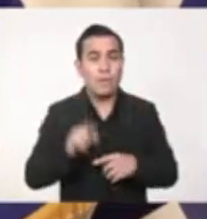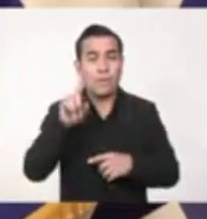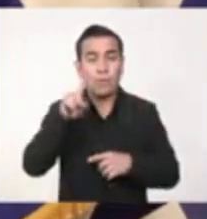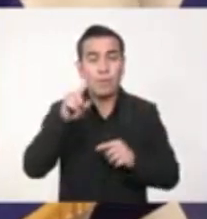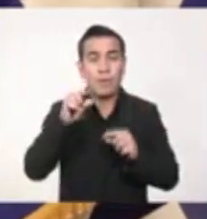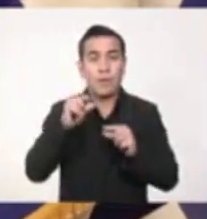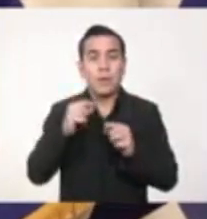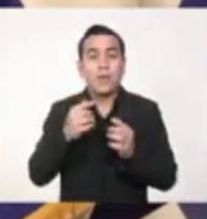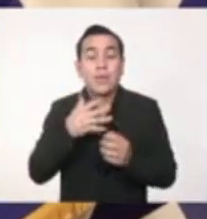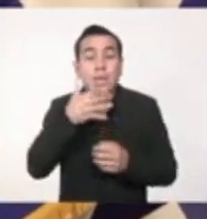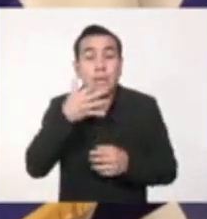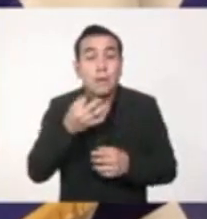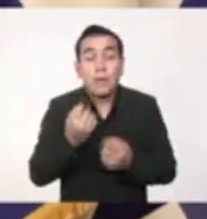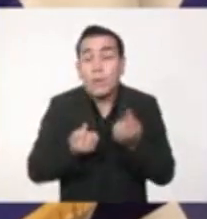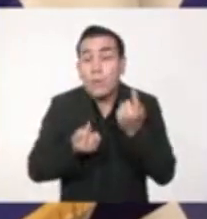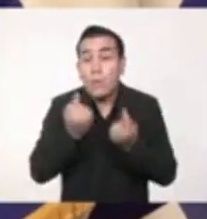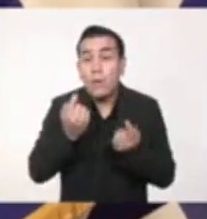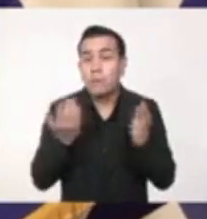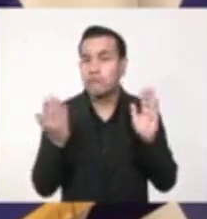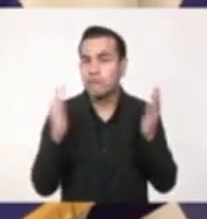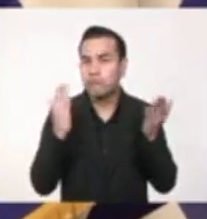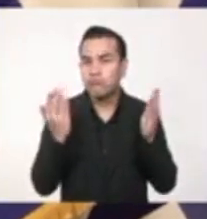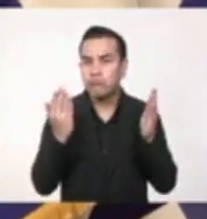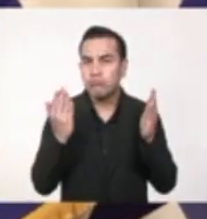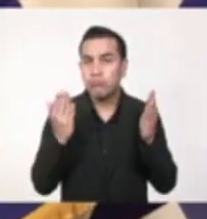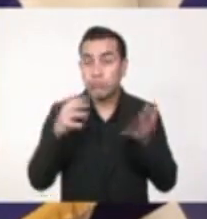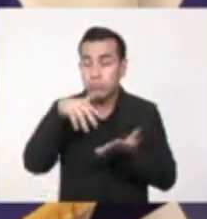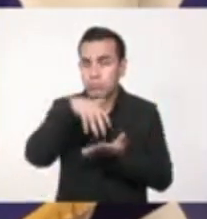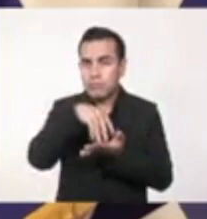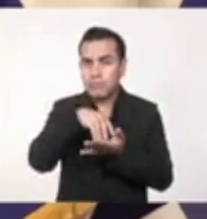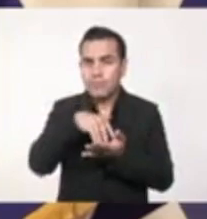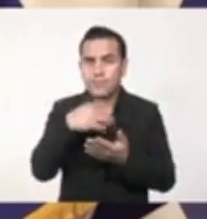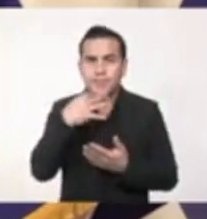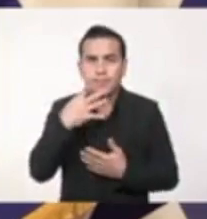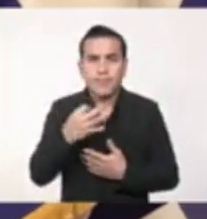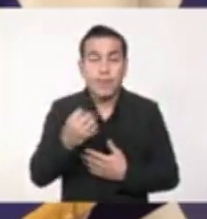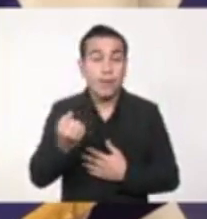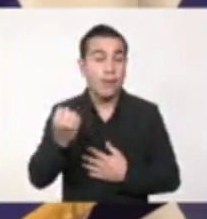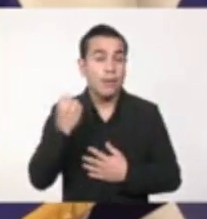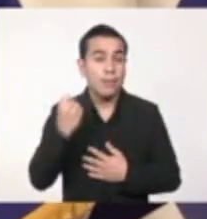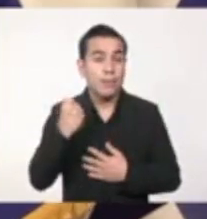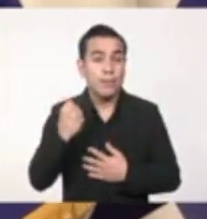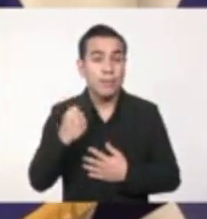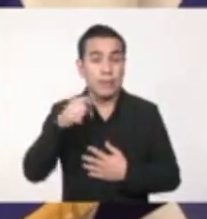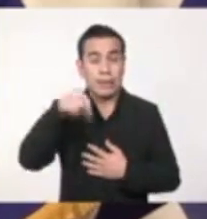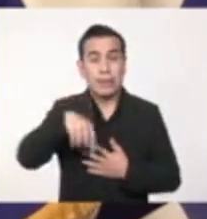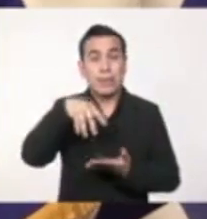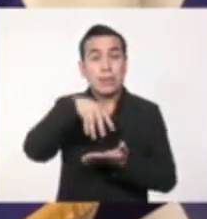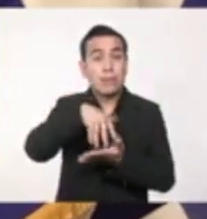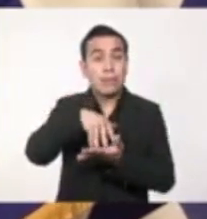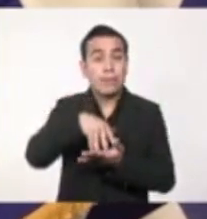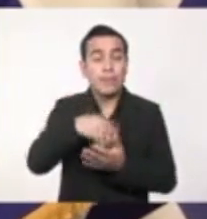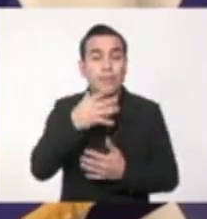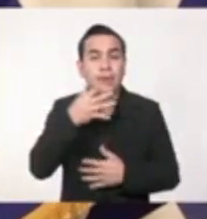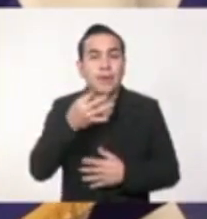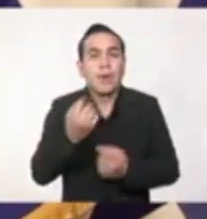mirror of that of the population, because it is what most we care, our peoples, right? Or if you don't believe in